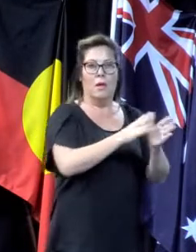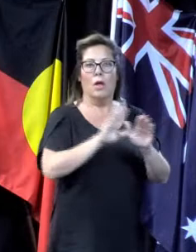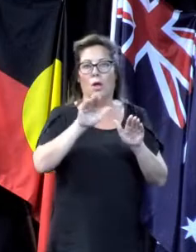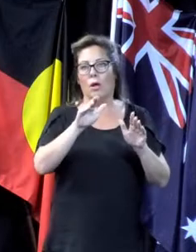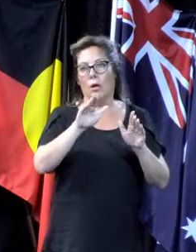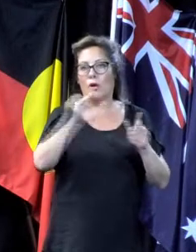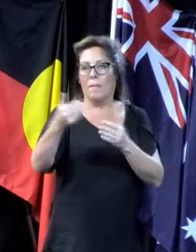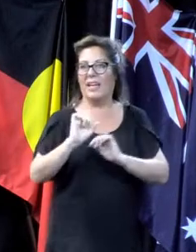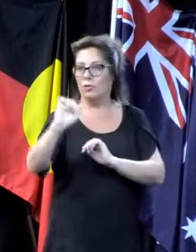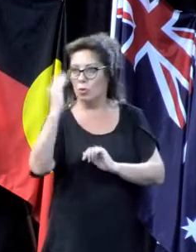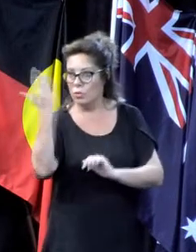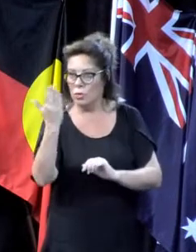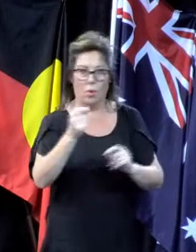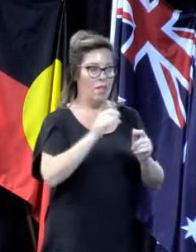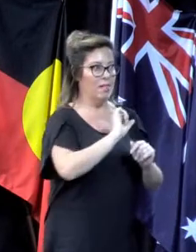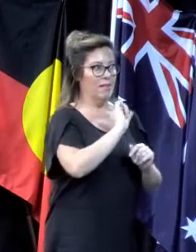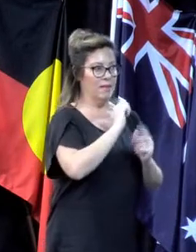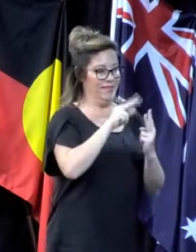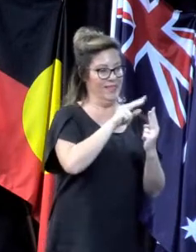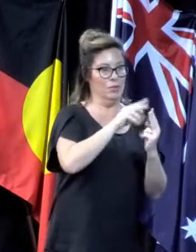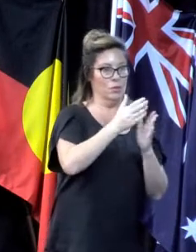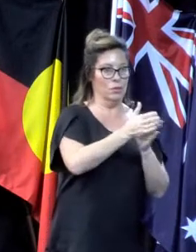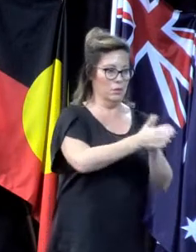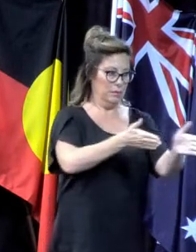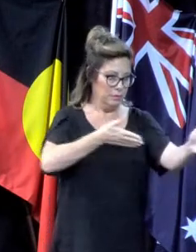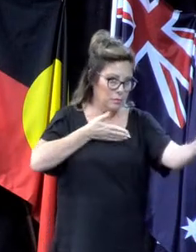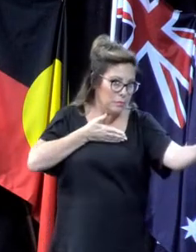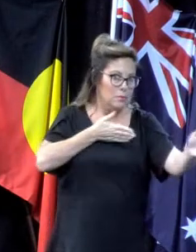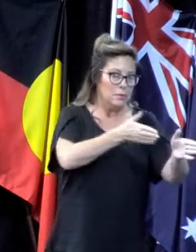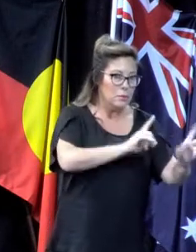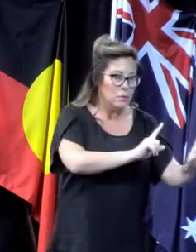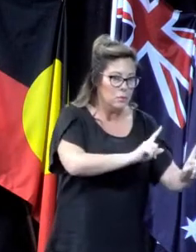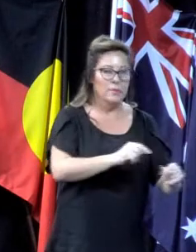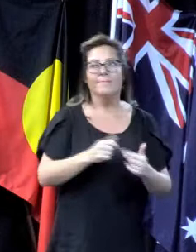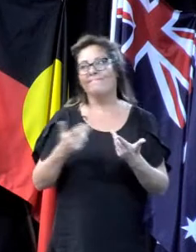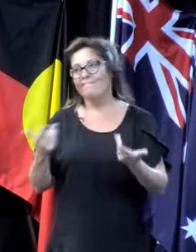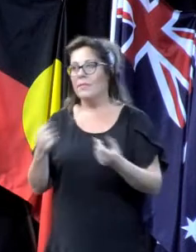They are still currently still offering segregated classes for students with disability.